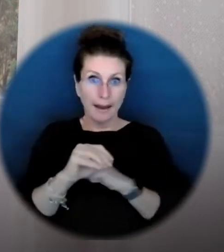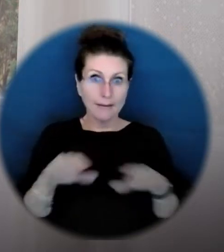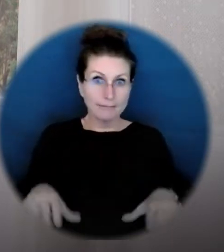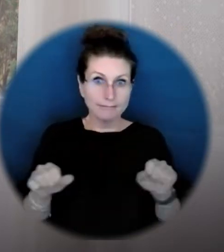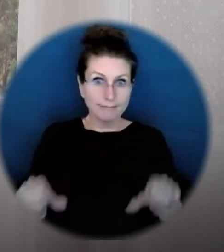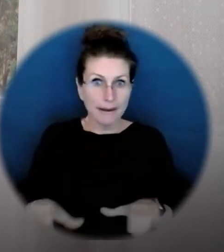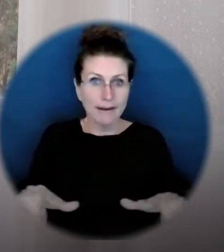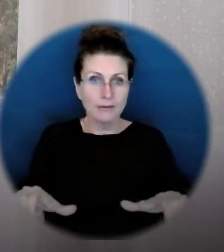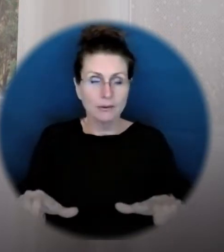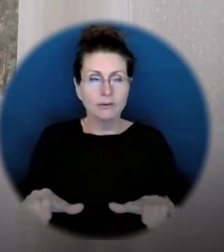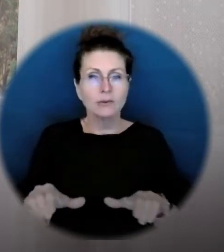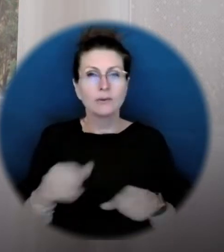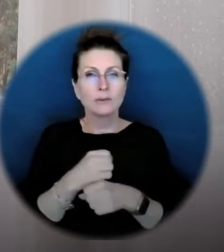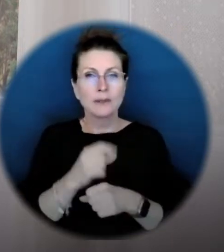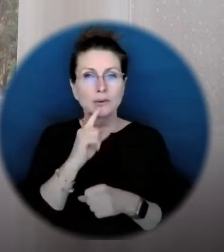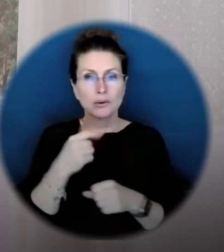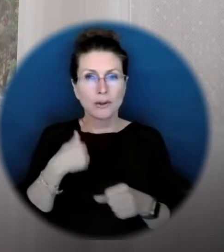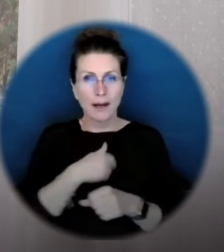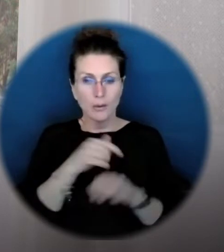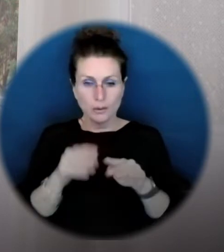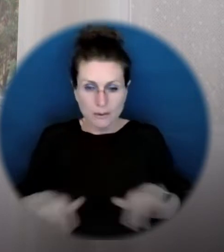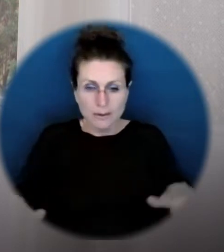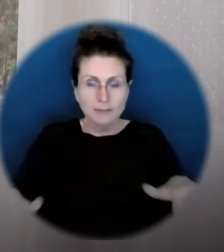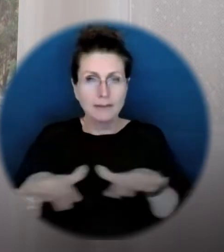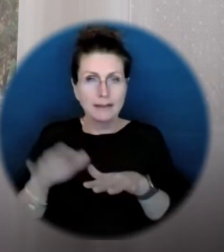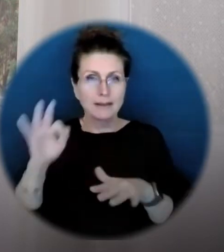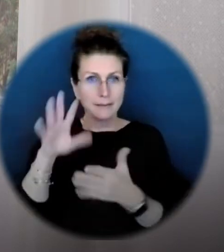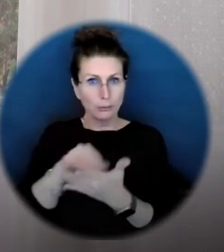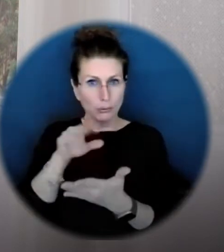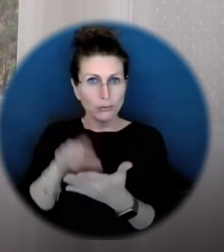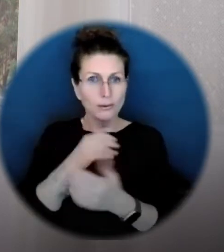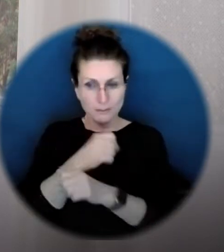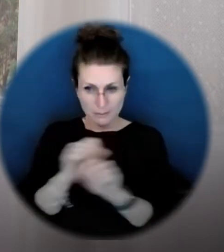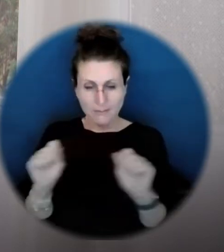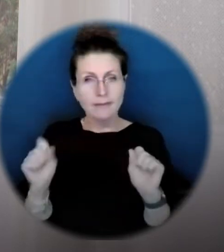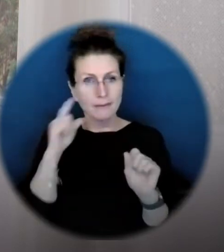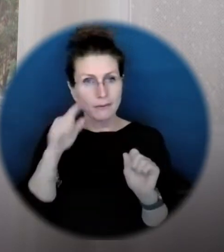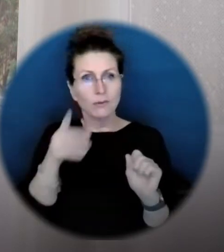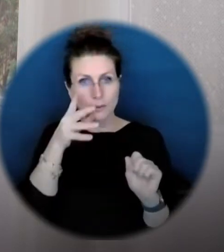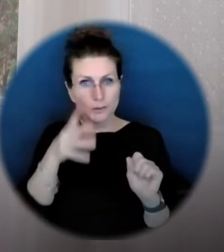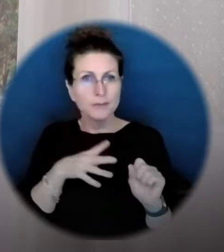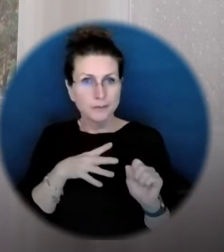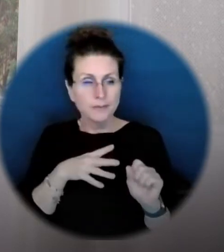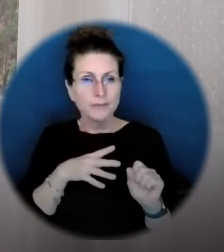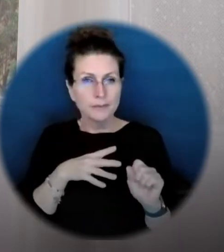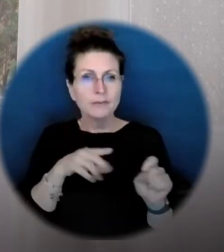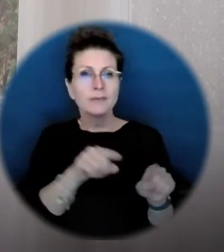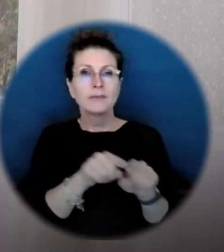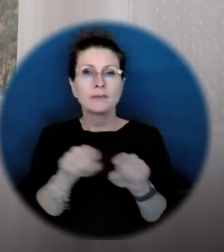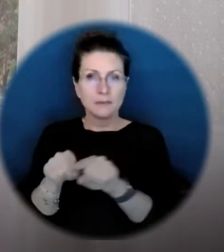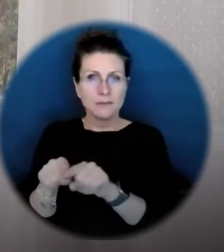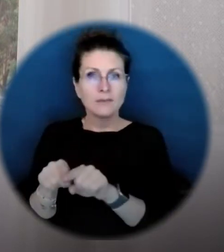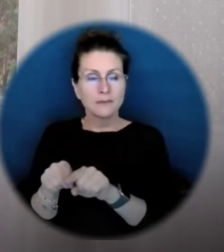to ensure our spaces of learning are safe. And that those of us in community